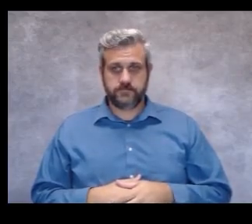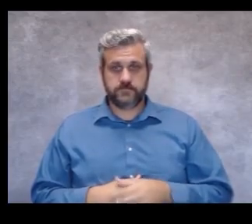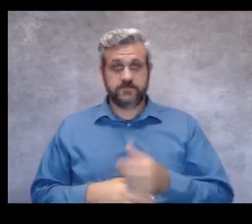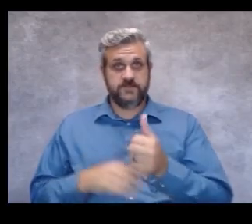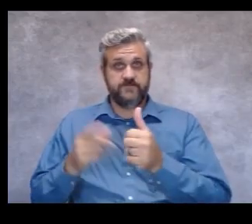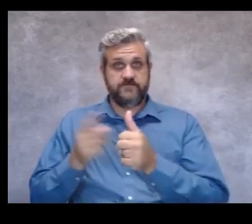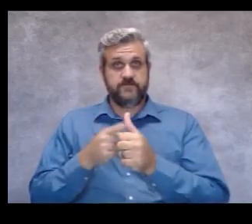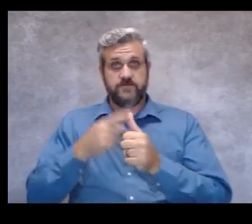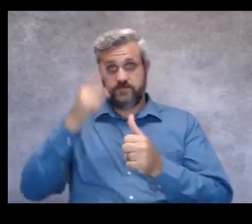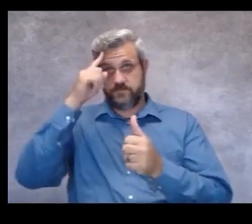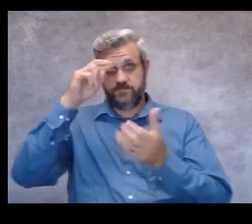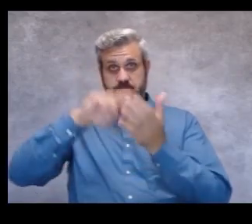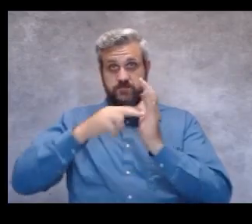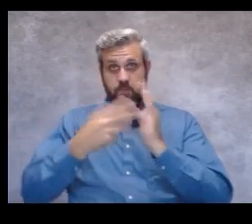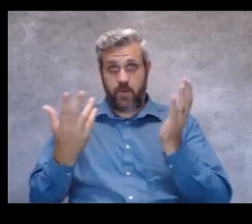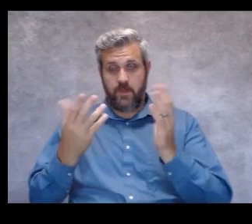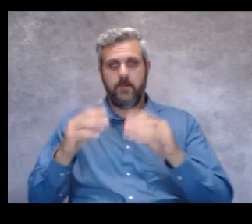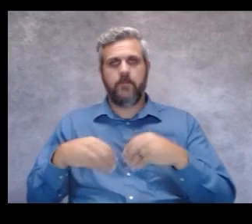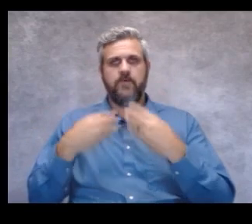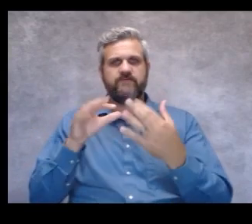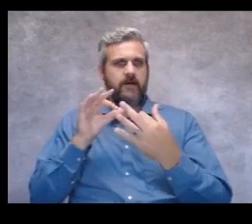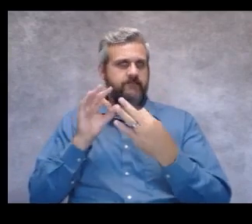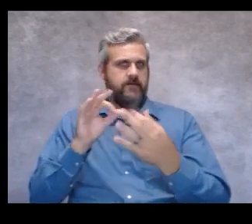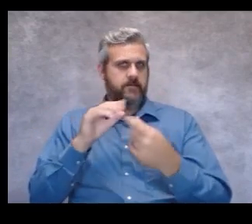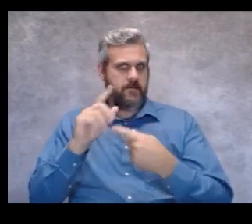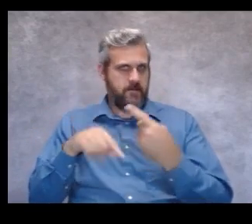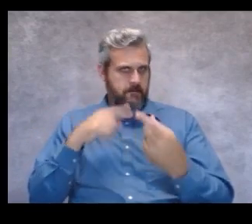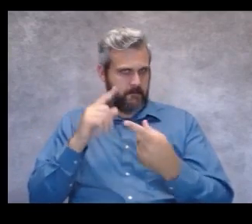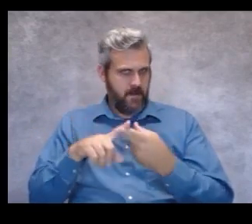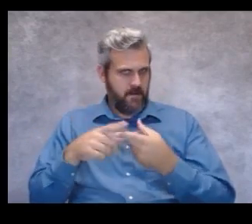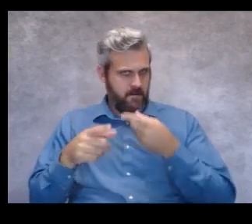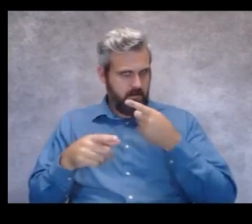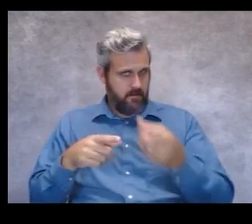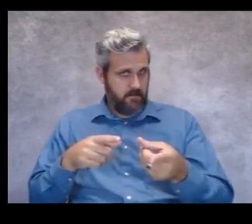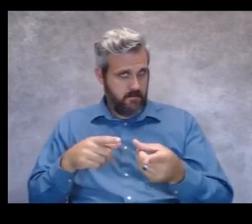The first purpose is to provide feedback on the adequacy of the district's